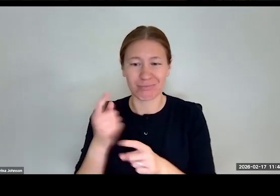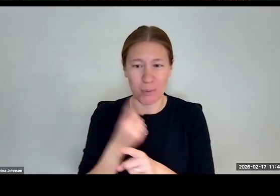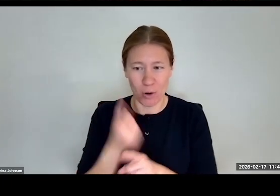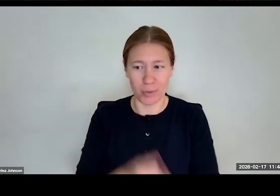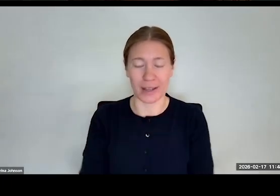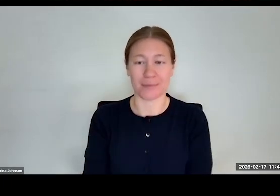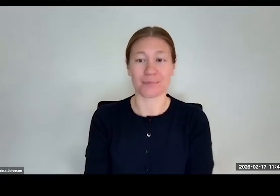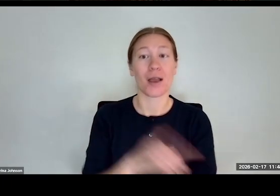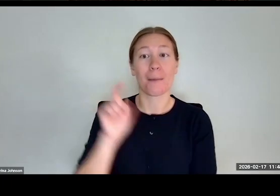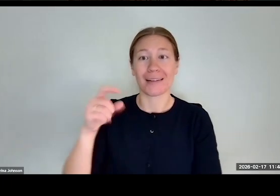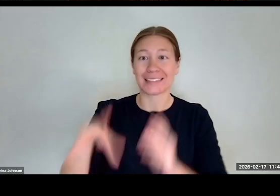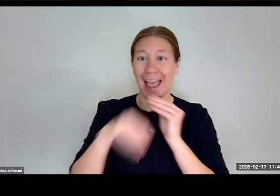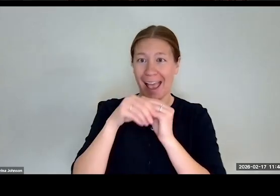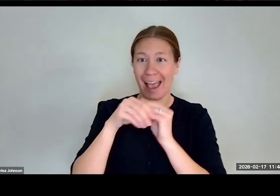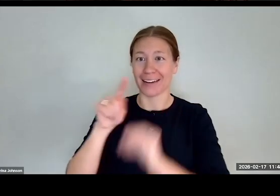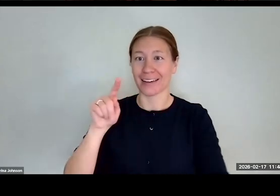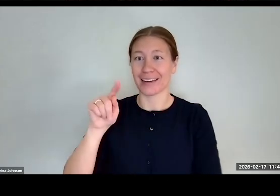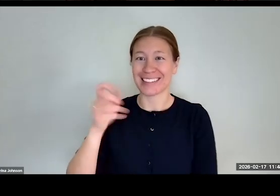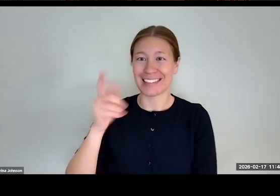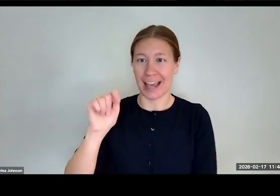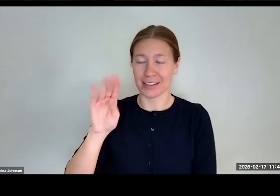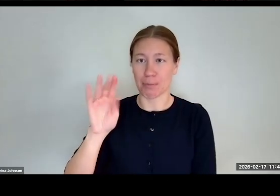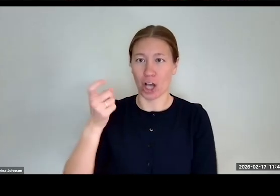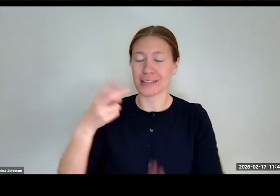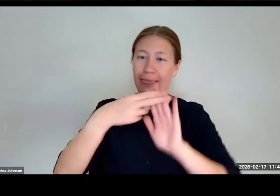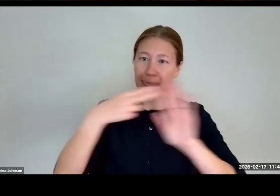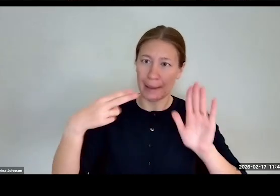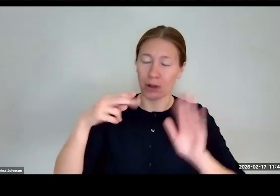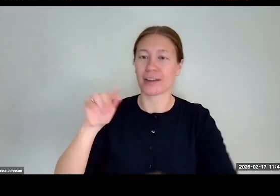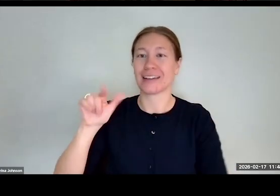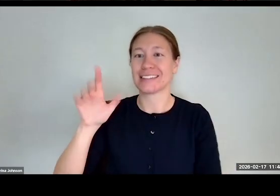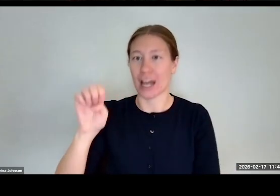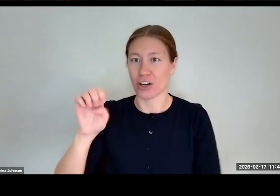that is labeled for title content. So I'm going to go to my accessibility assistant,